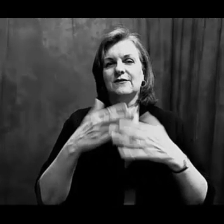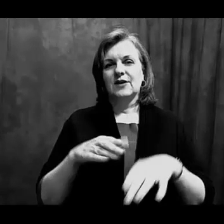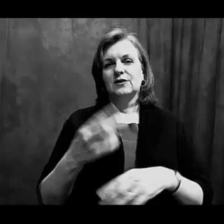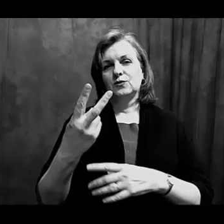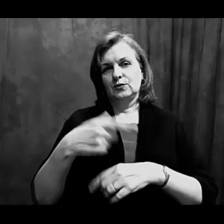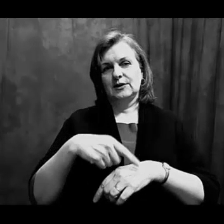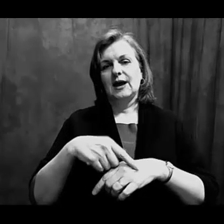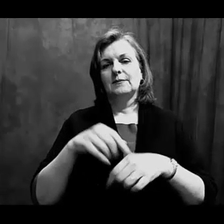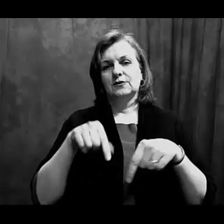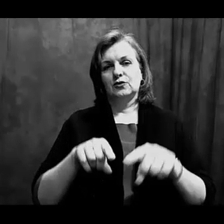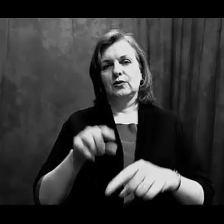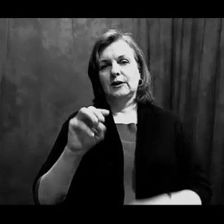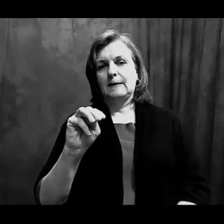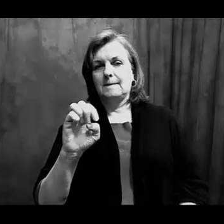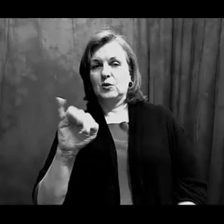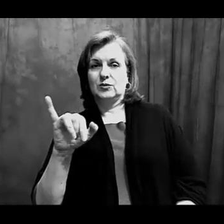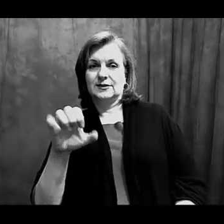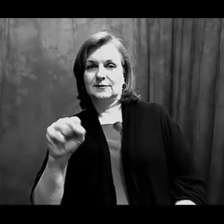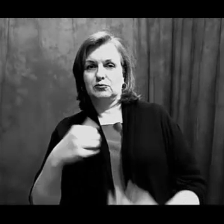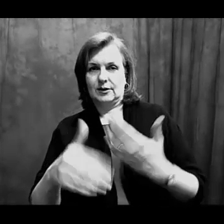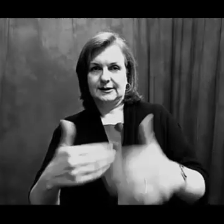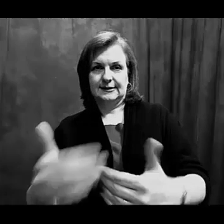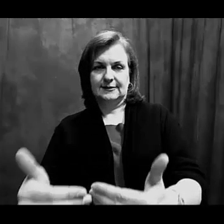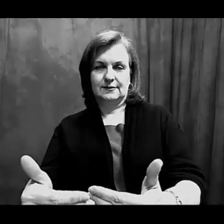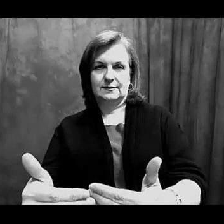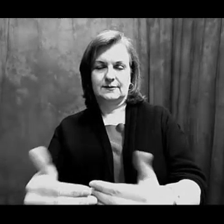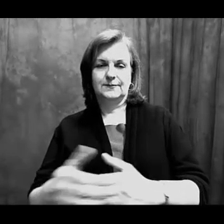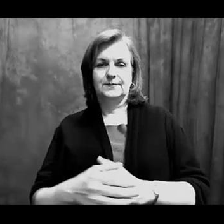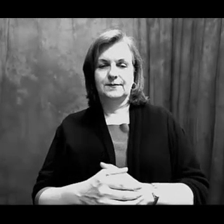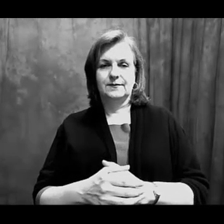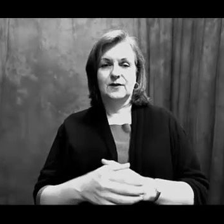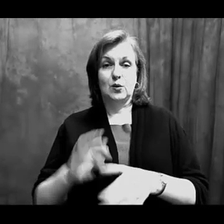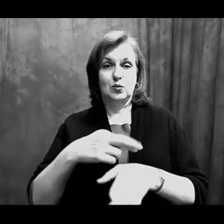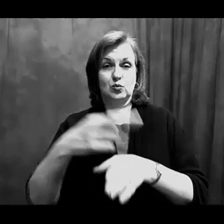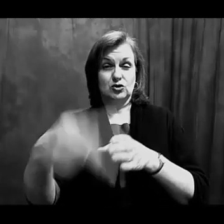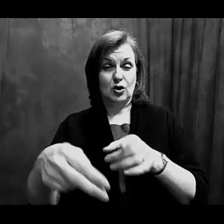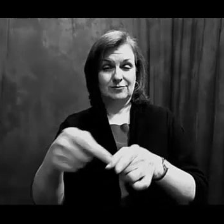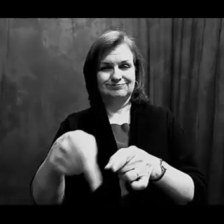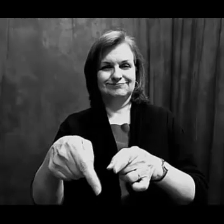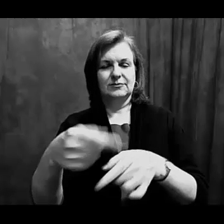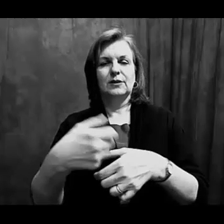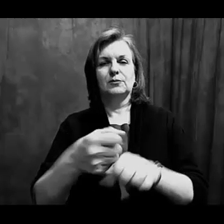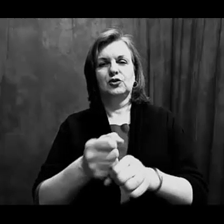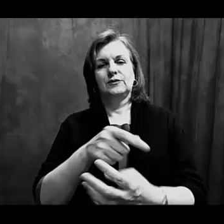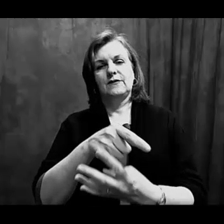the cell twice in meiosis -- and the whole idea is producing 4